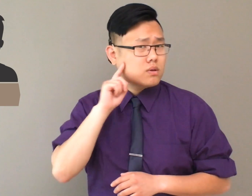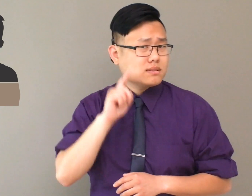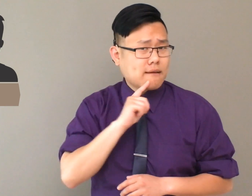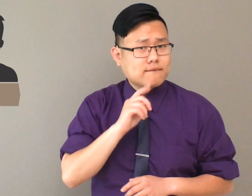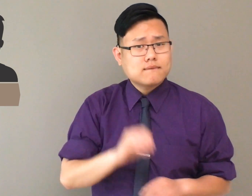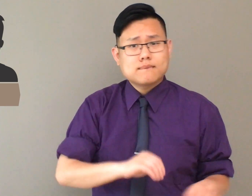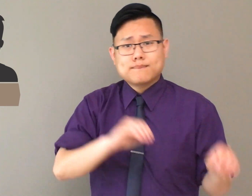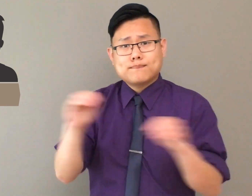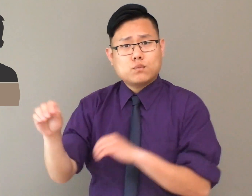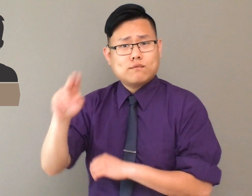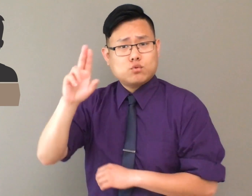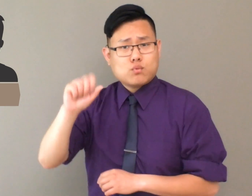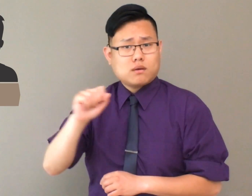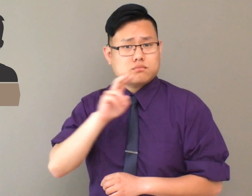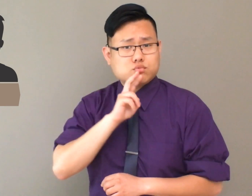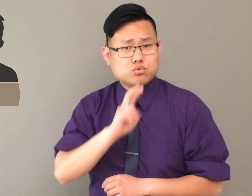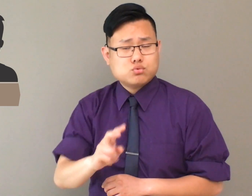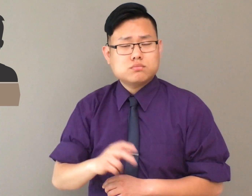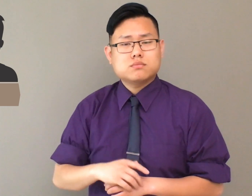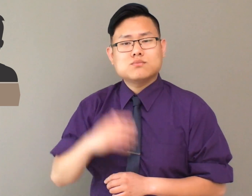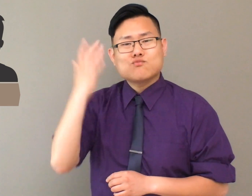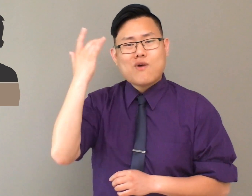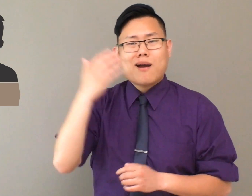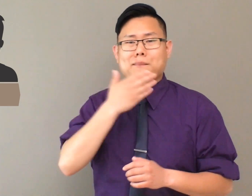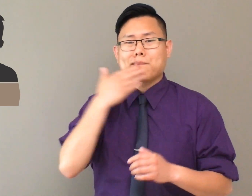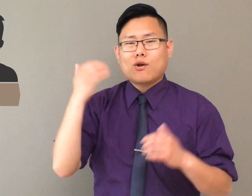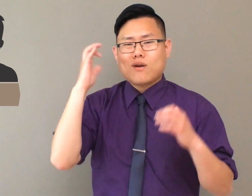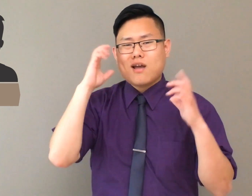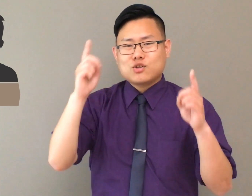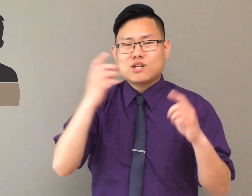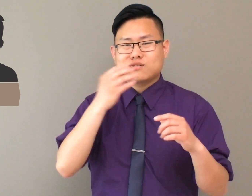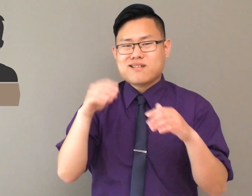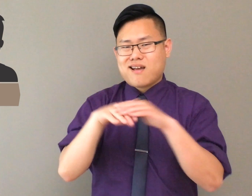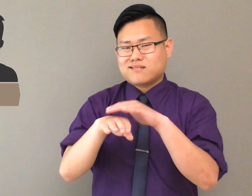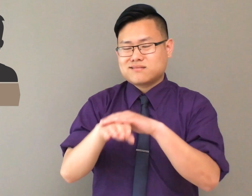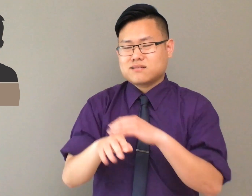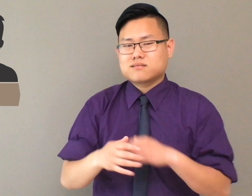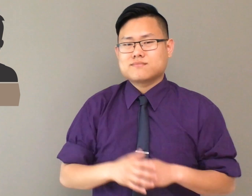Cam was born Deaf in Mexico, and moved to the United States for a better education and